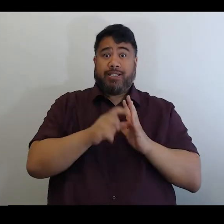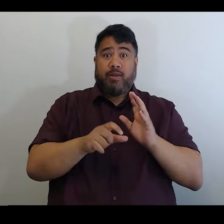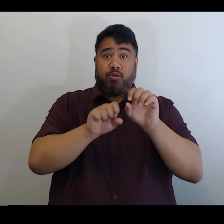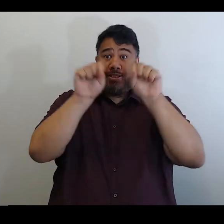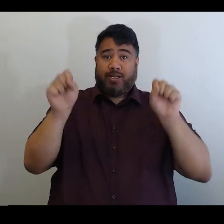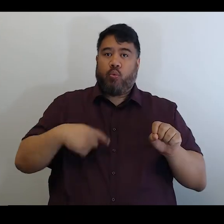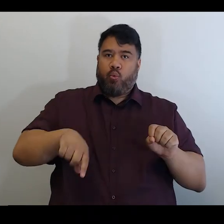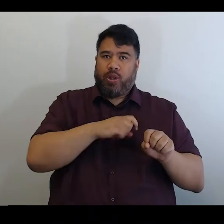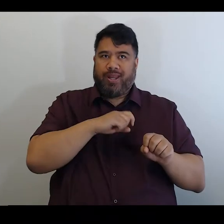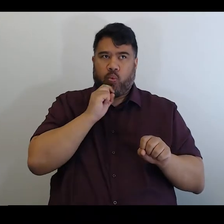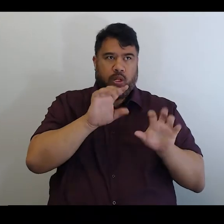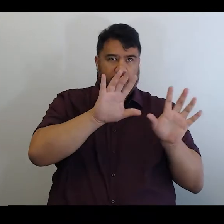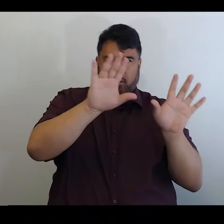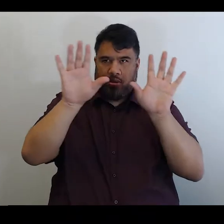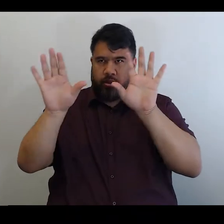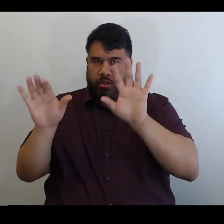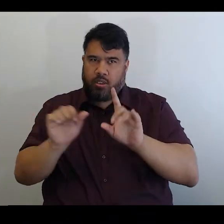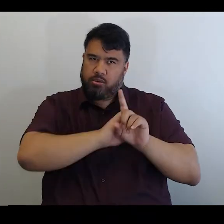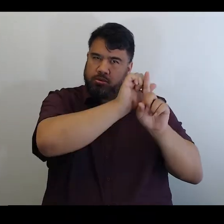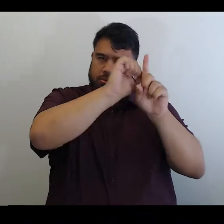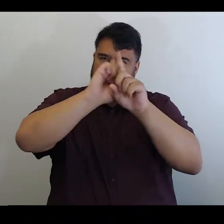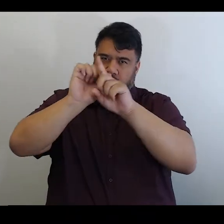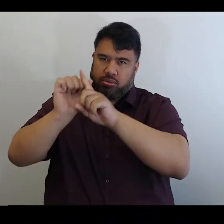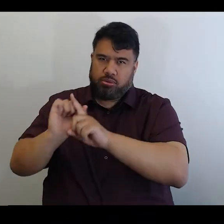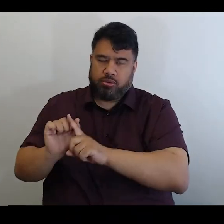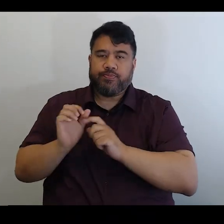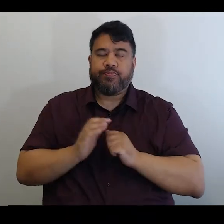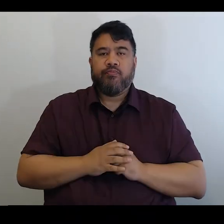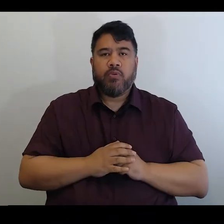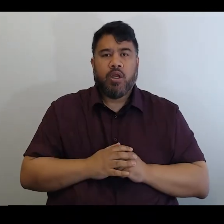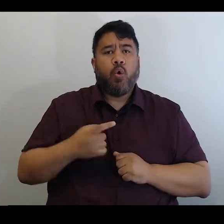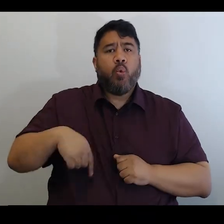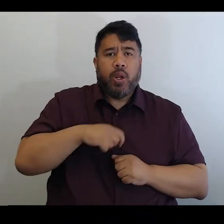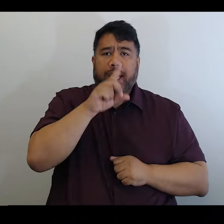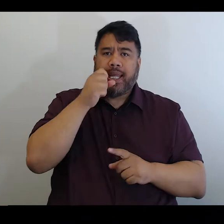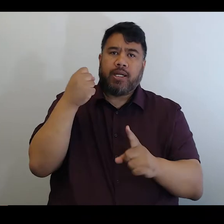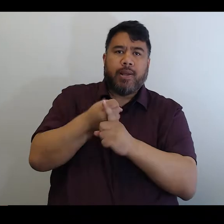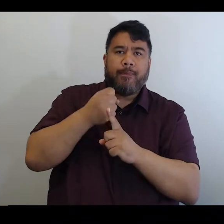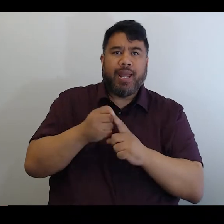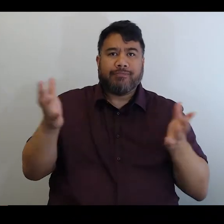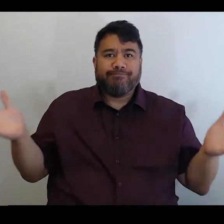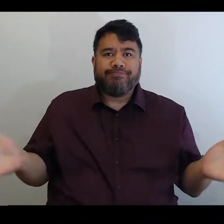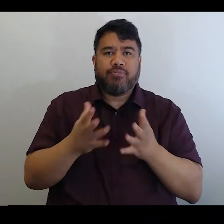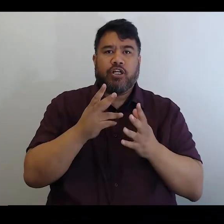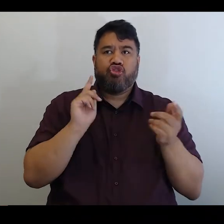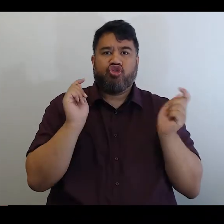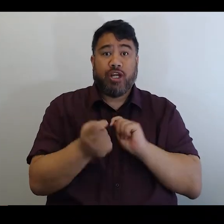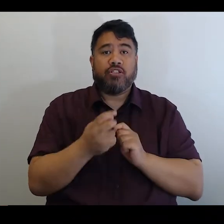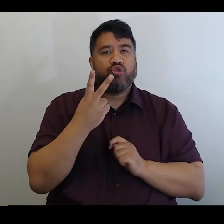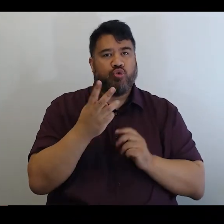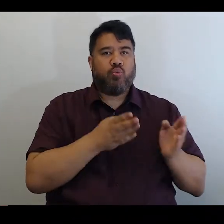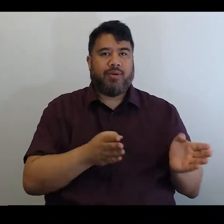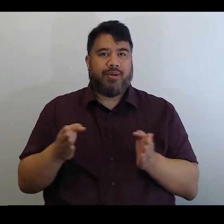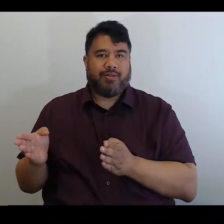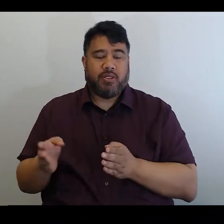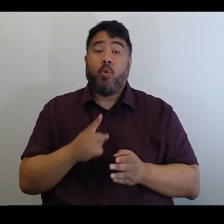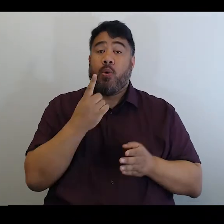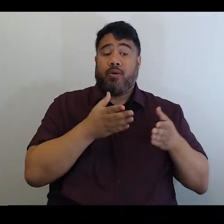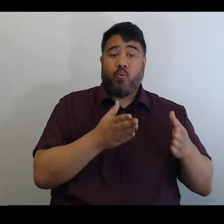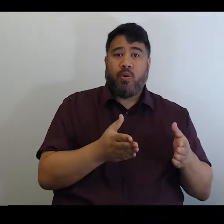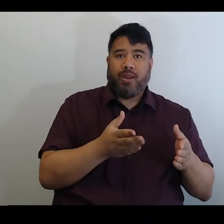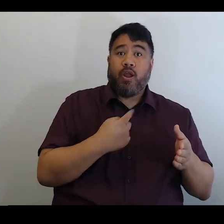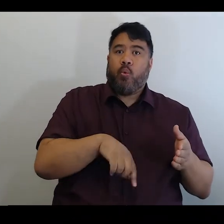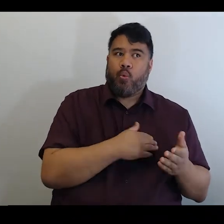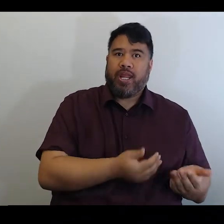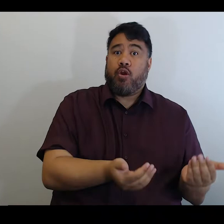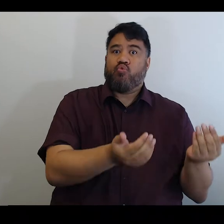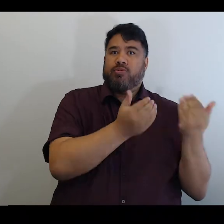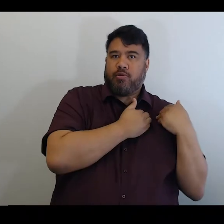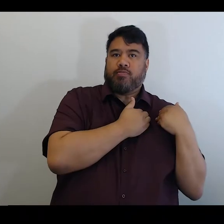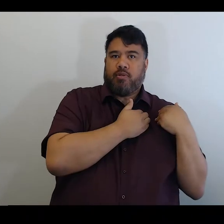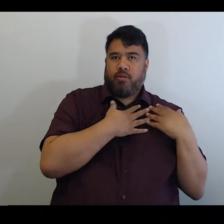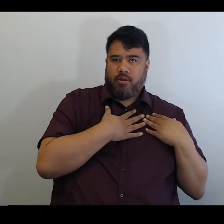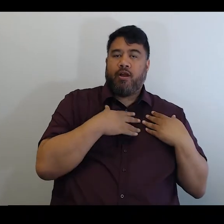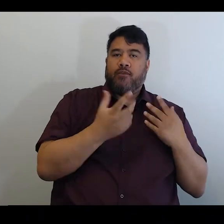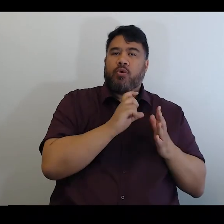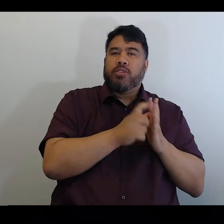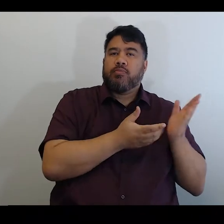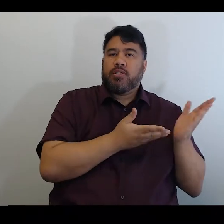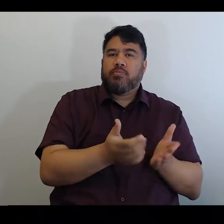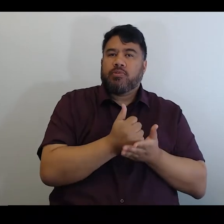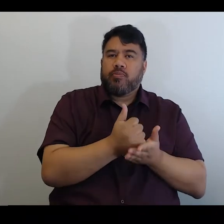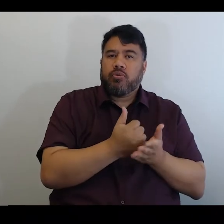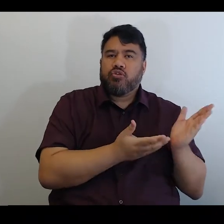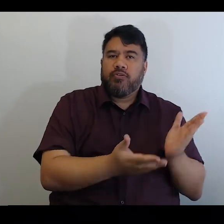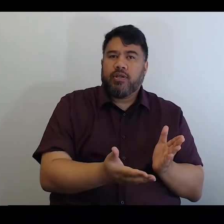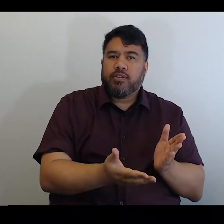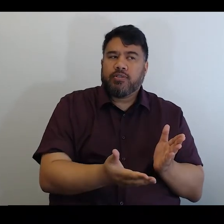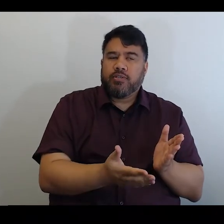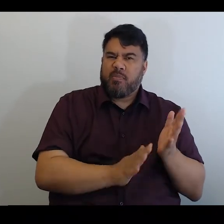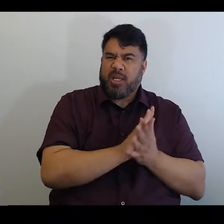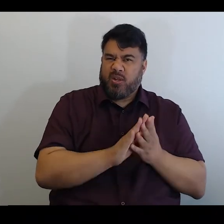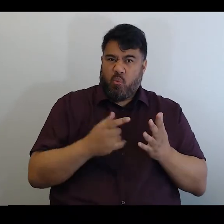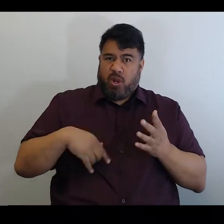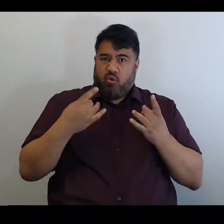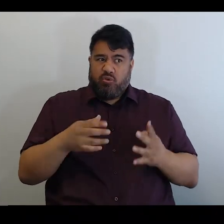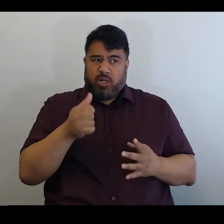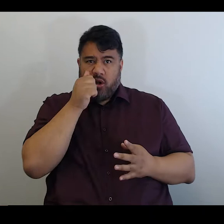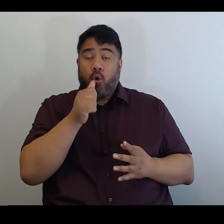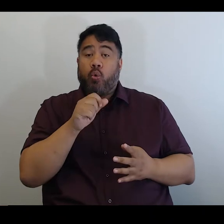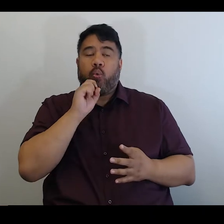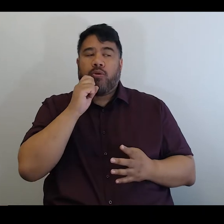We have two really big levers to help create this change. The first is that we are now responsible for Disability Support Services and the changes that we know we need to make to serve the community better.